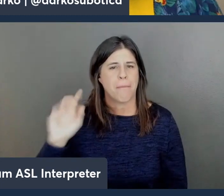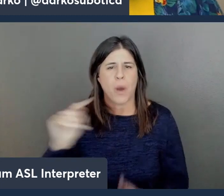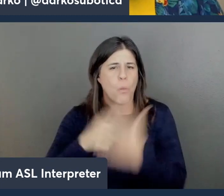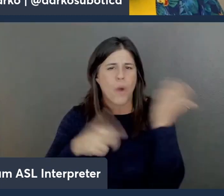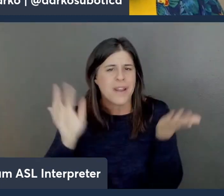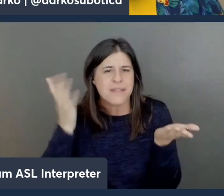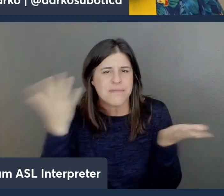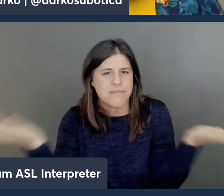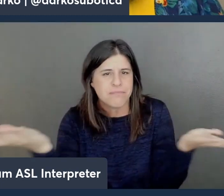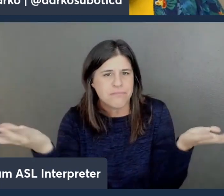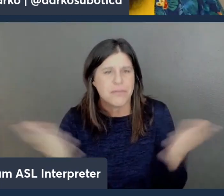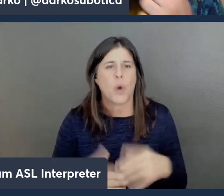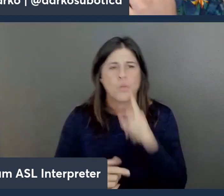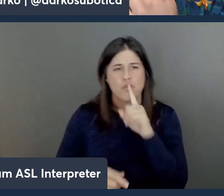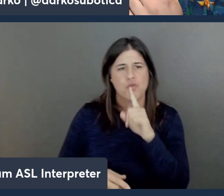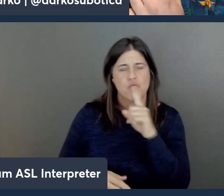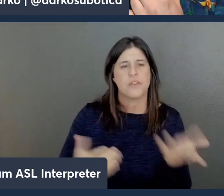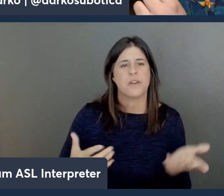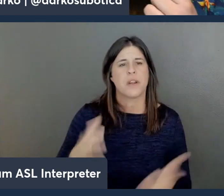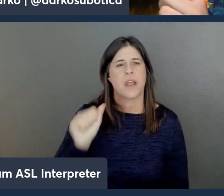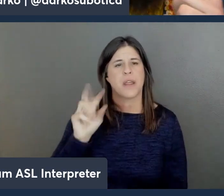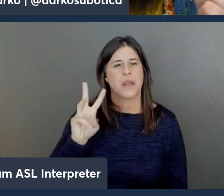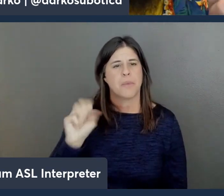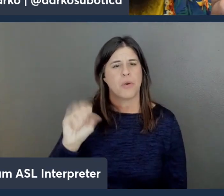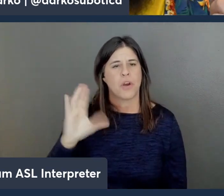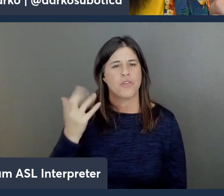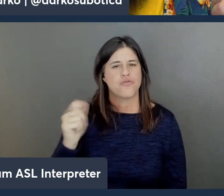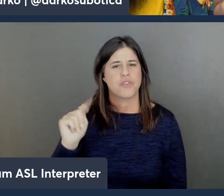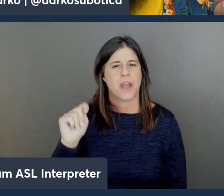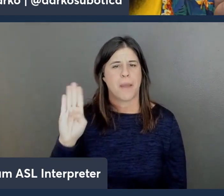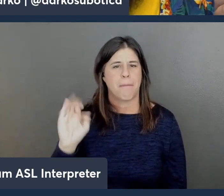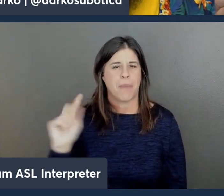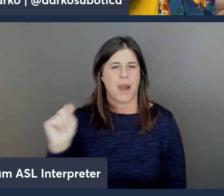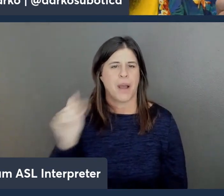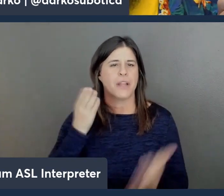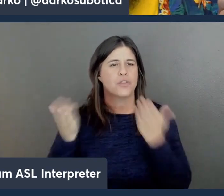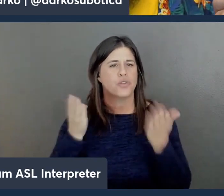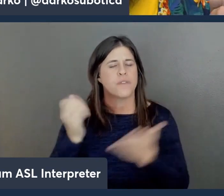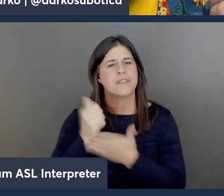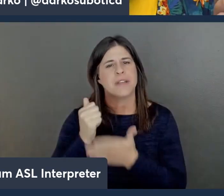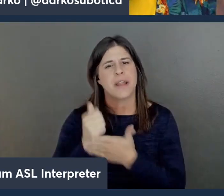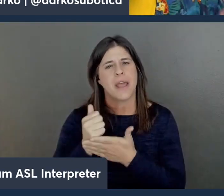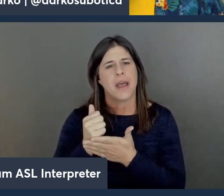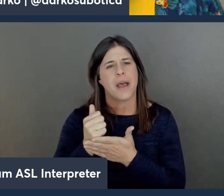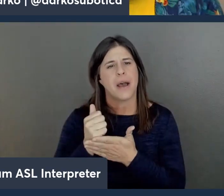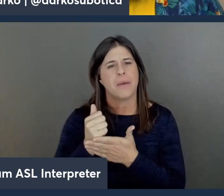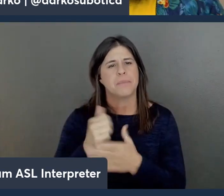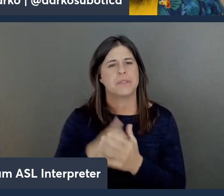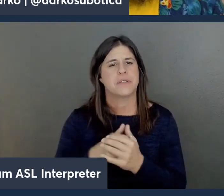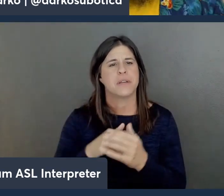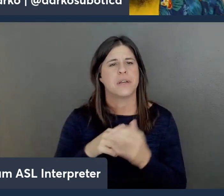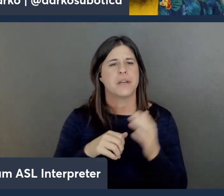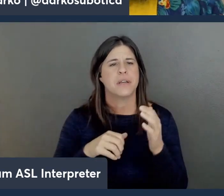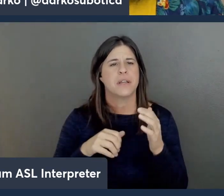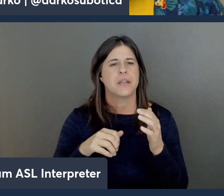Sure, sure. So AWS Chatbot is a service, that helps DevOps, and engineering teams,